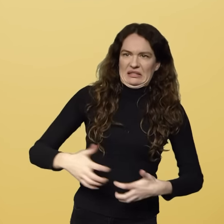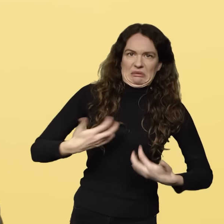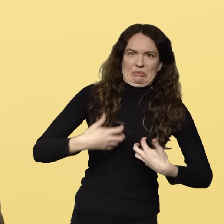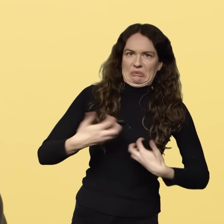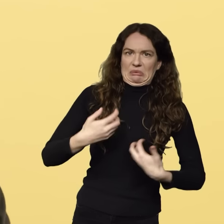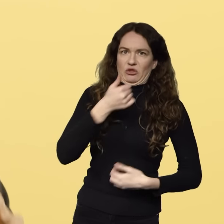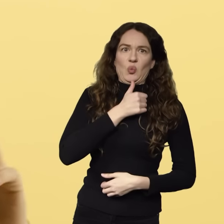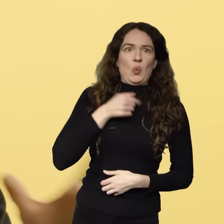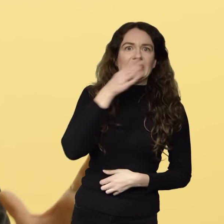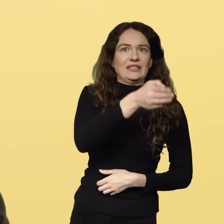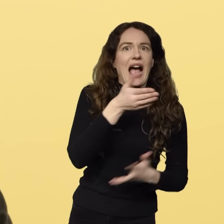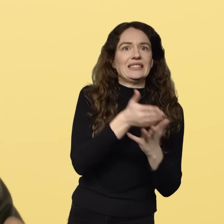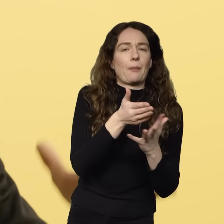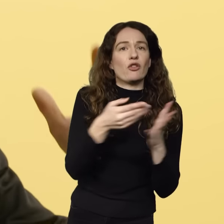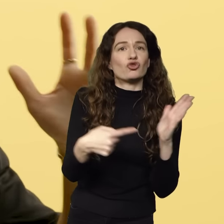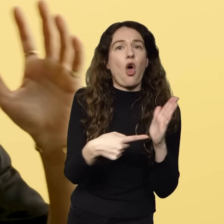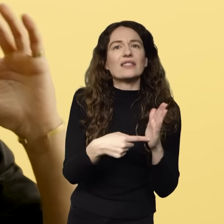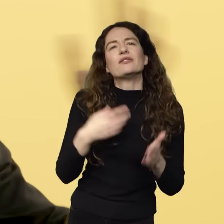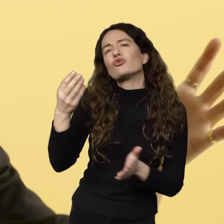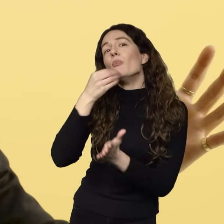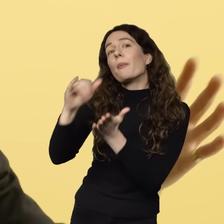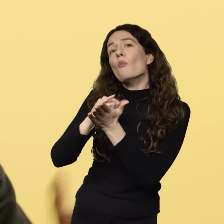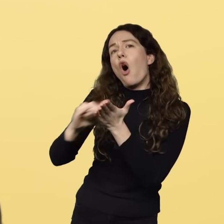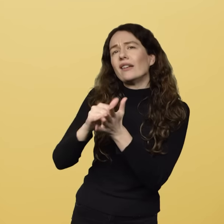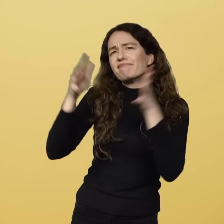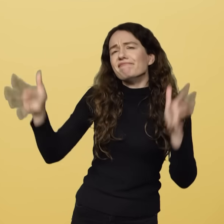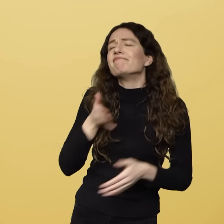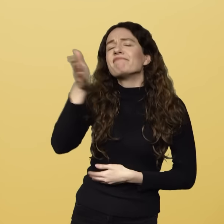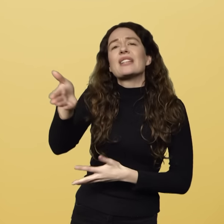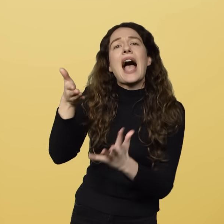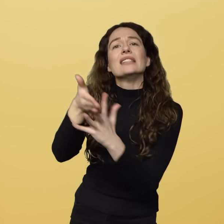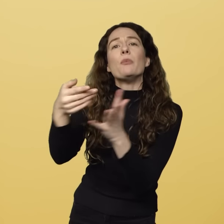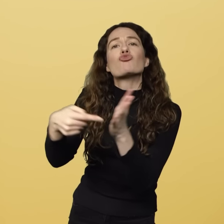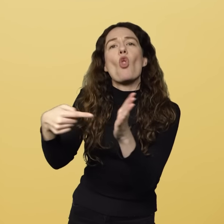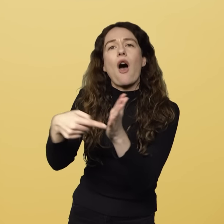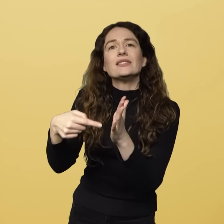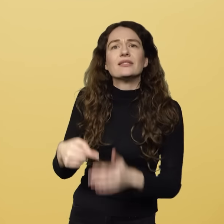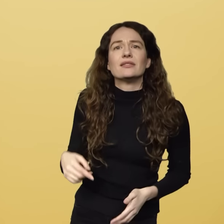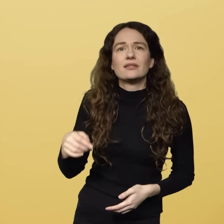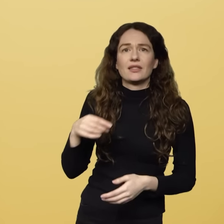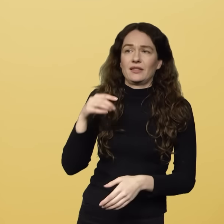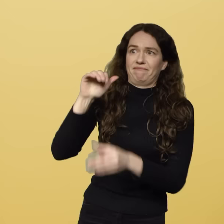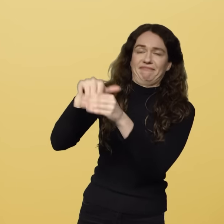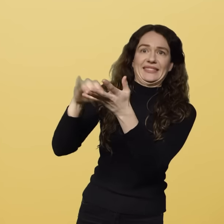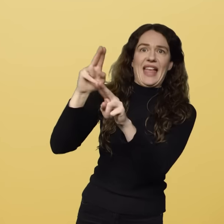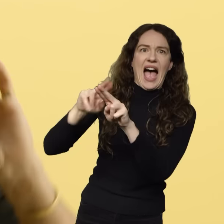I went to use an accessible toilet in a big supermarket, and a member of staff shouted across about six or seven people,